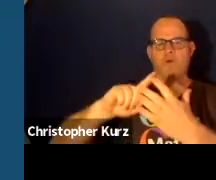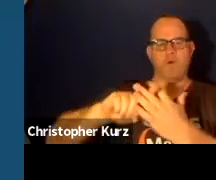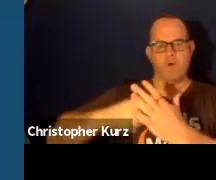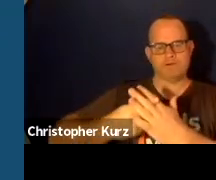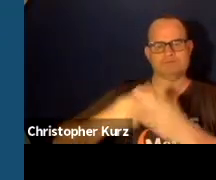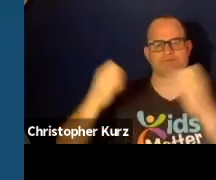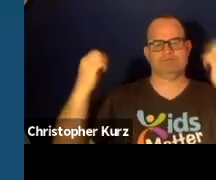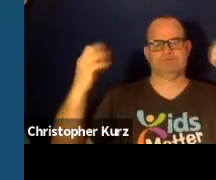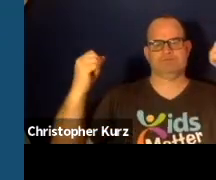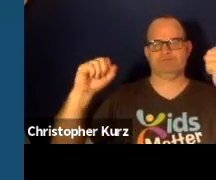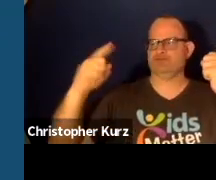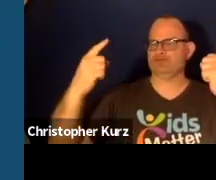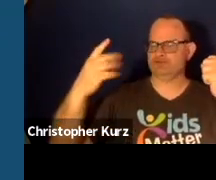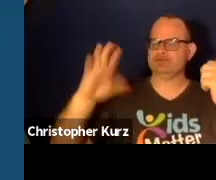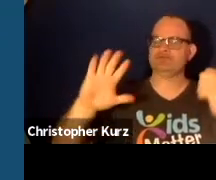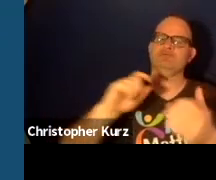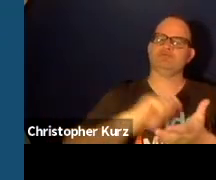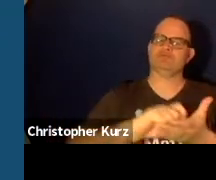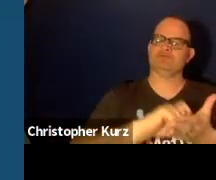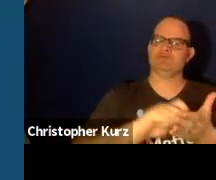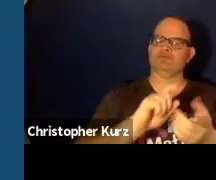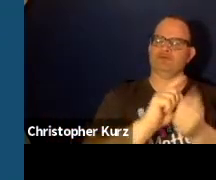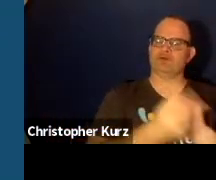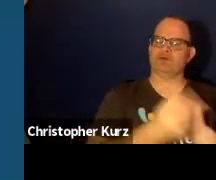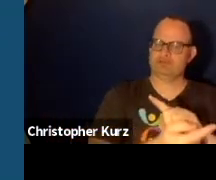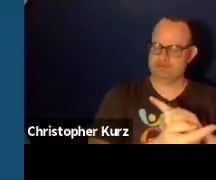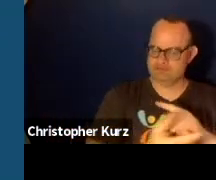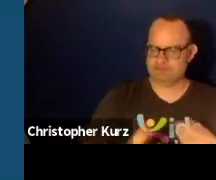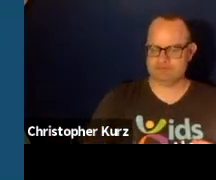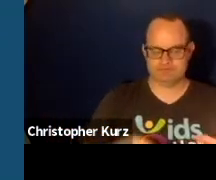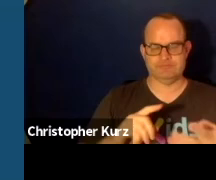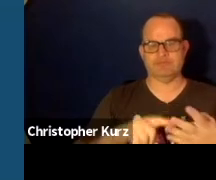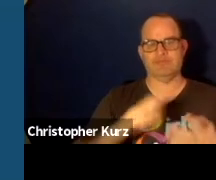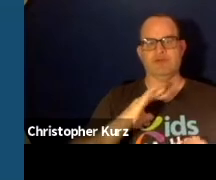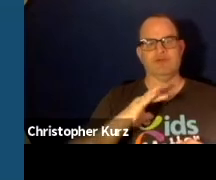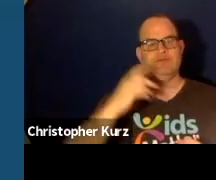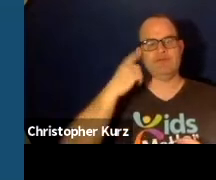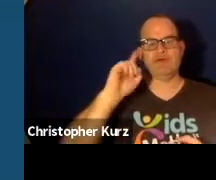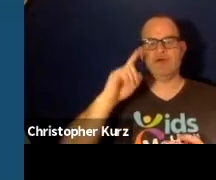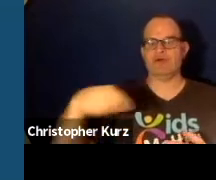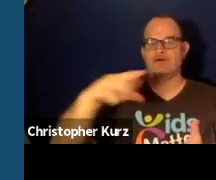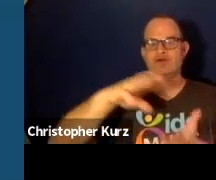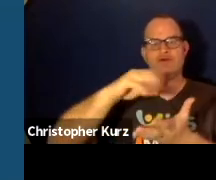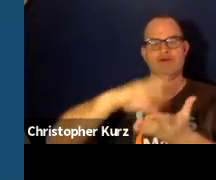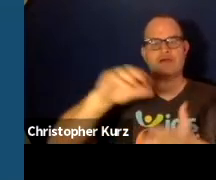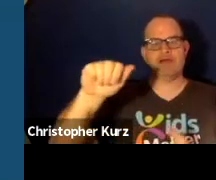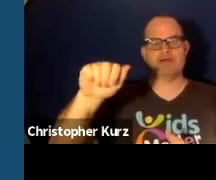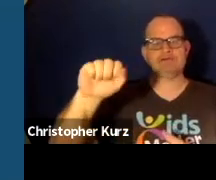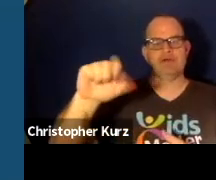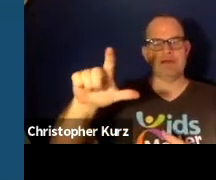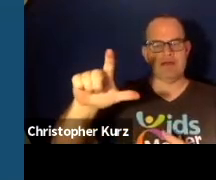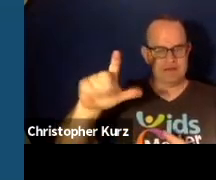We really like this example for the purposes of developing written and sign language literacy,